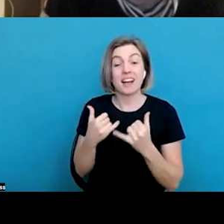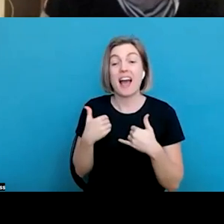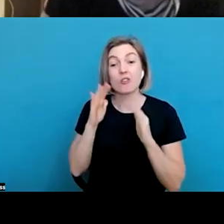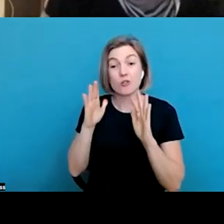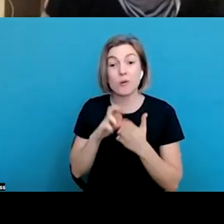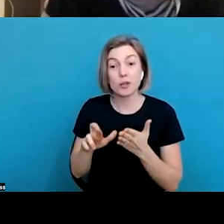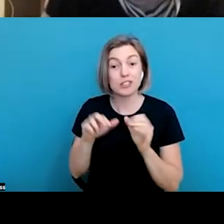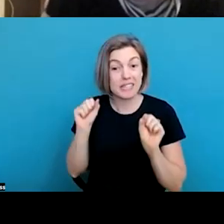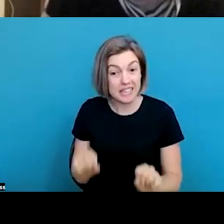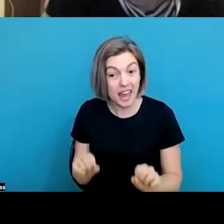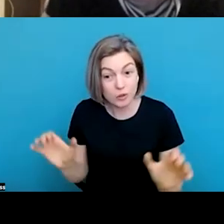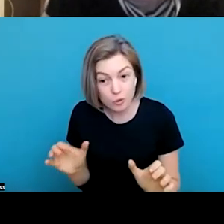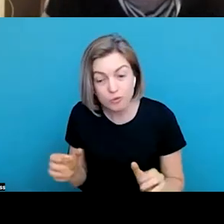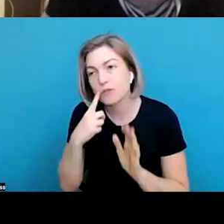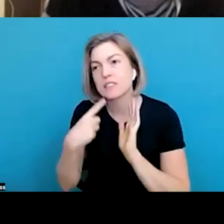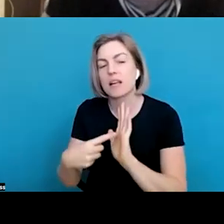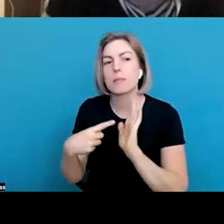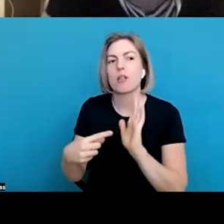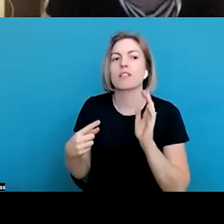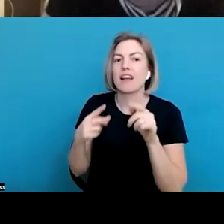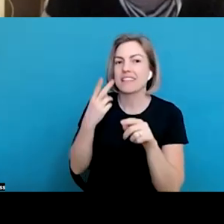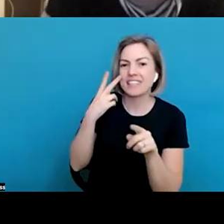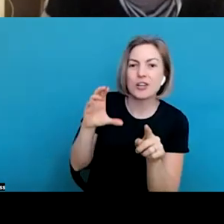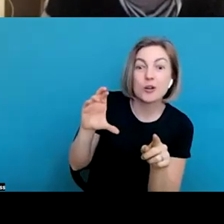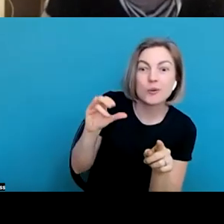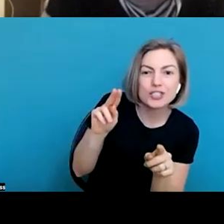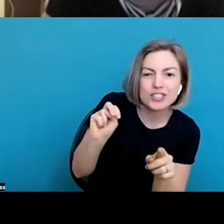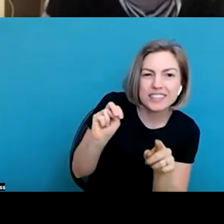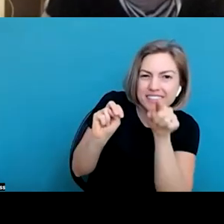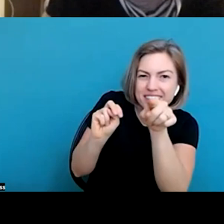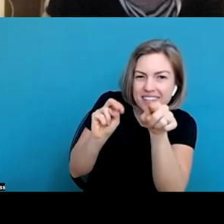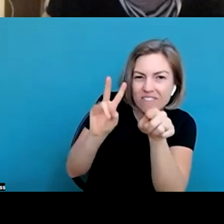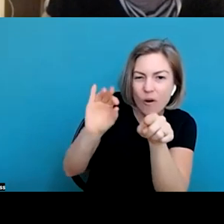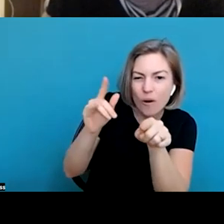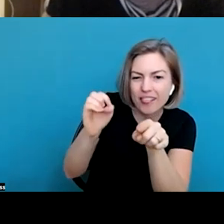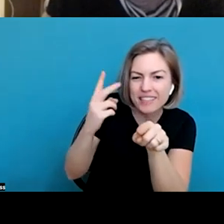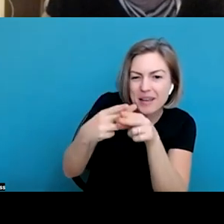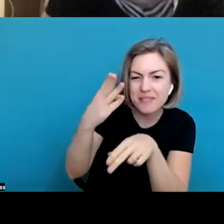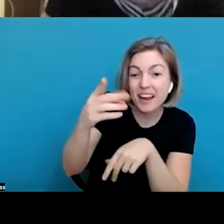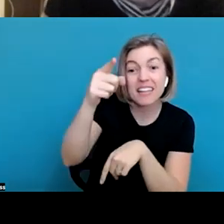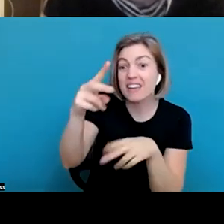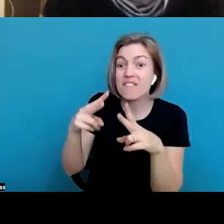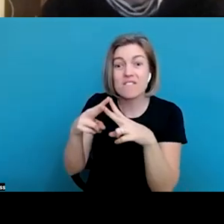For instance, and I see Christian's name on screen and he is very deeply interested and concerned